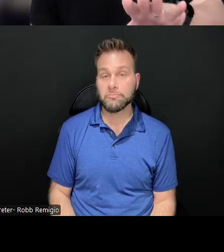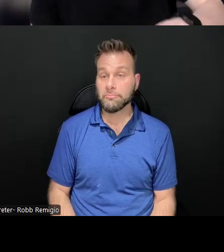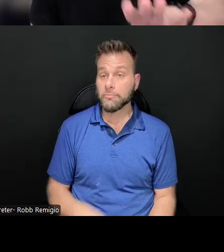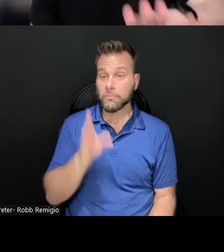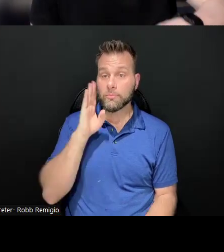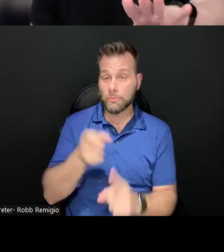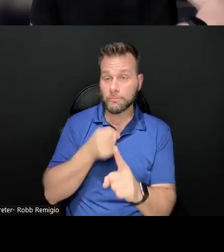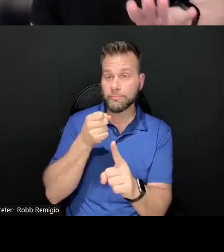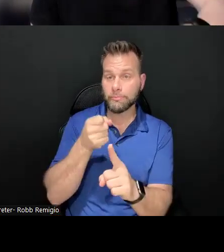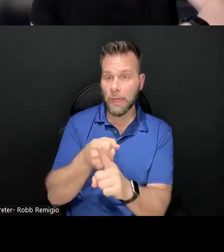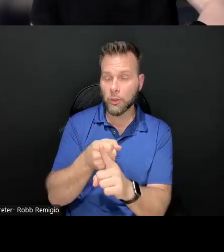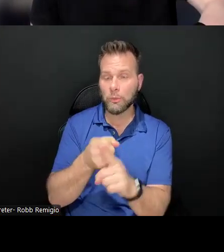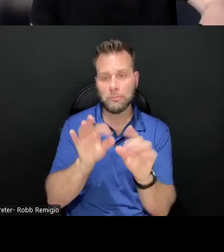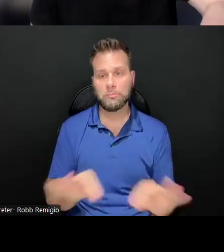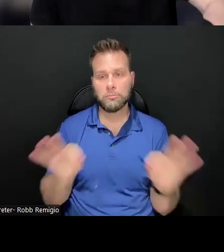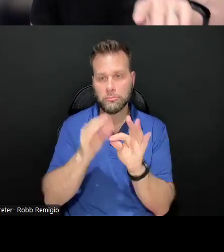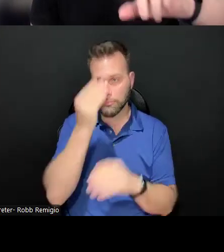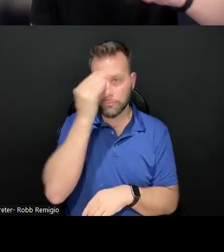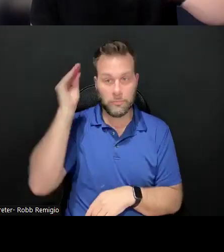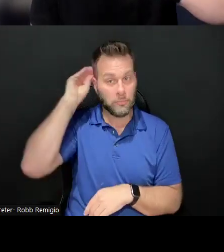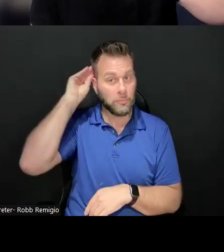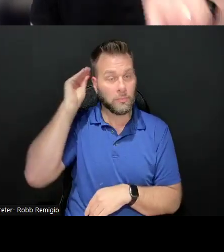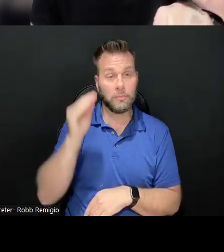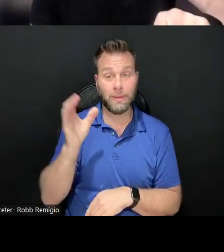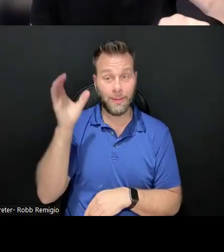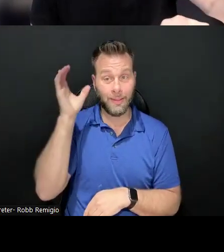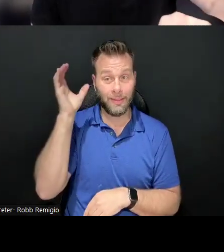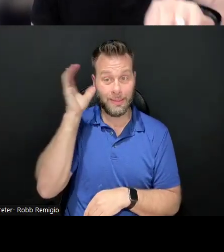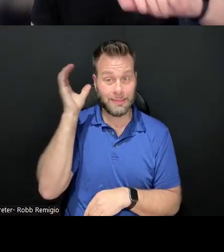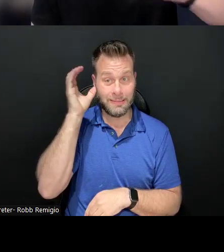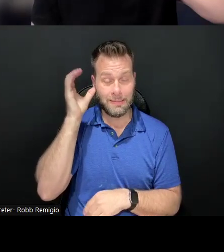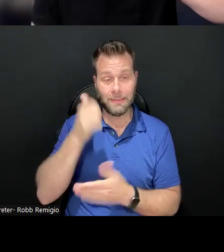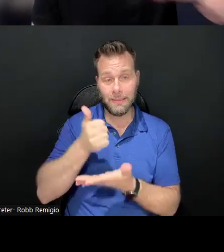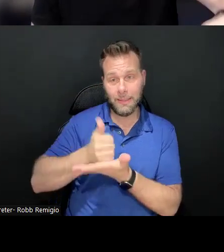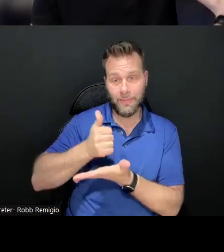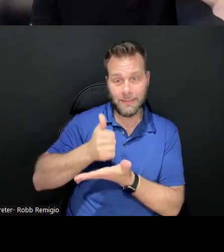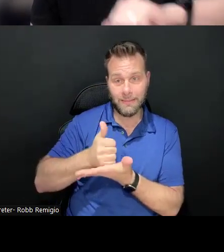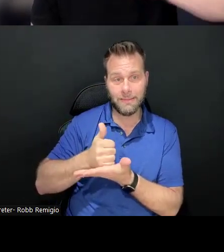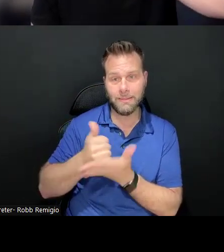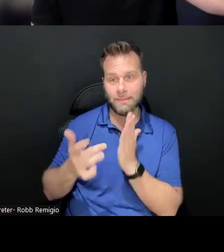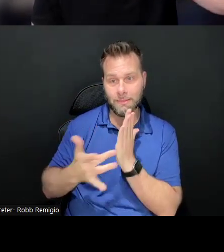This is going to impact you. When you provide assistive listening devices, many